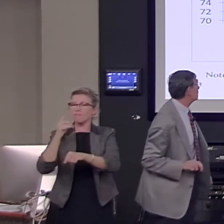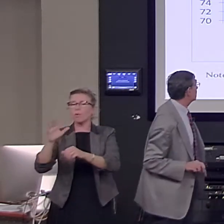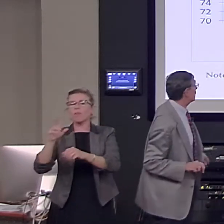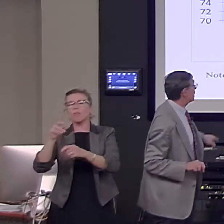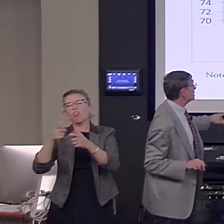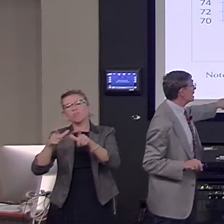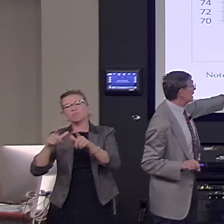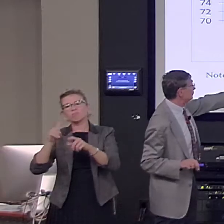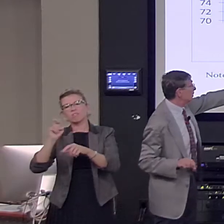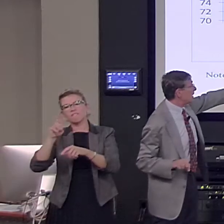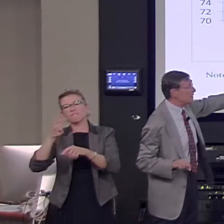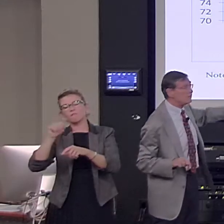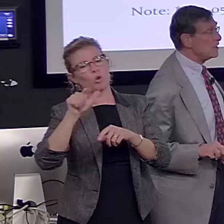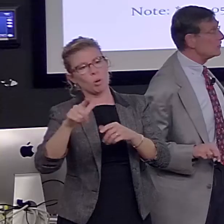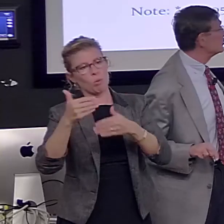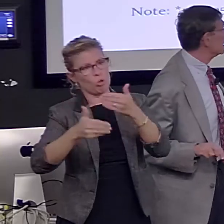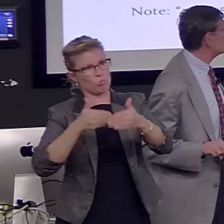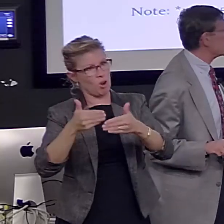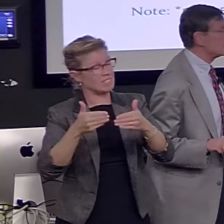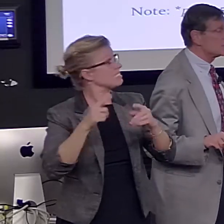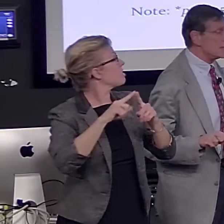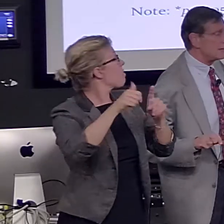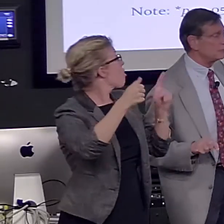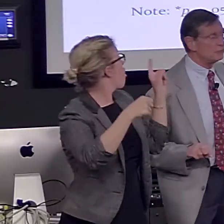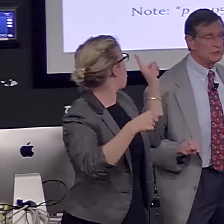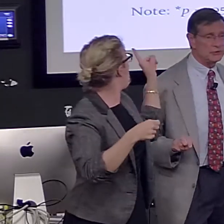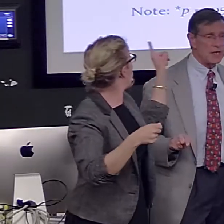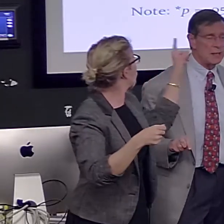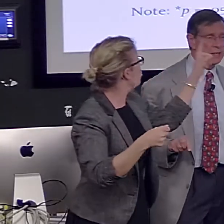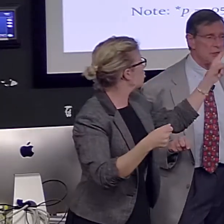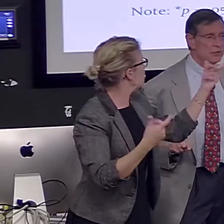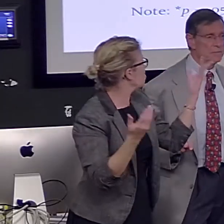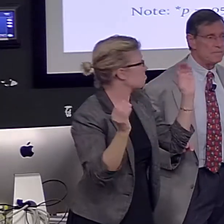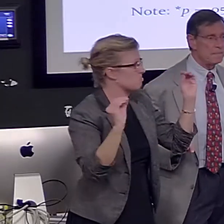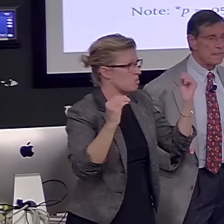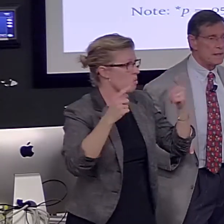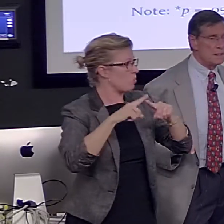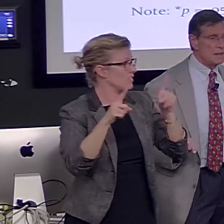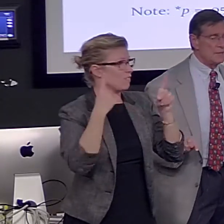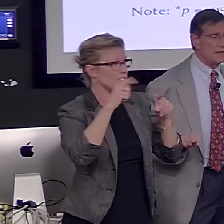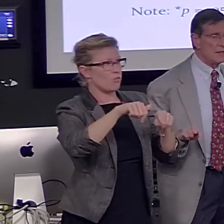But not for any of the other subscales and not for full-scale IQ.